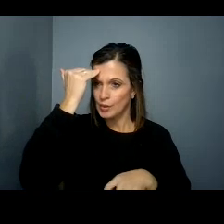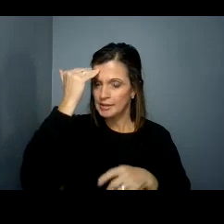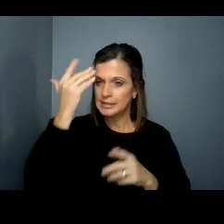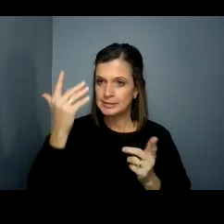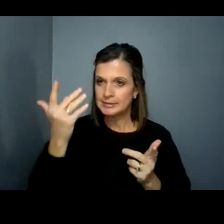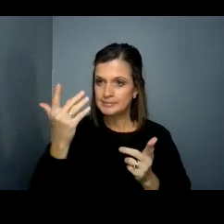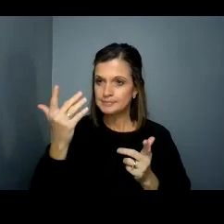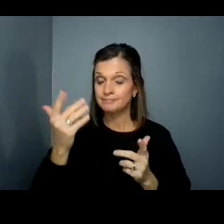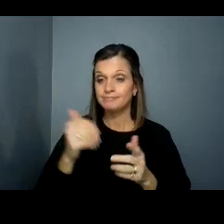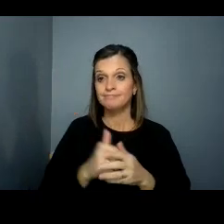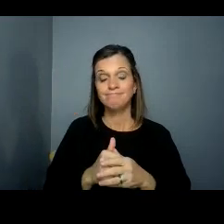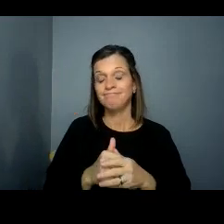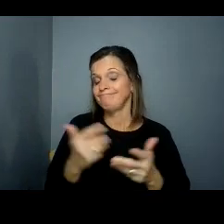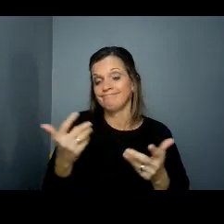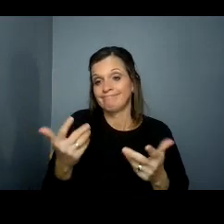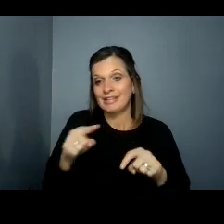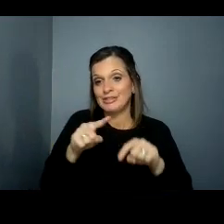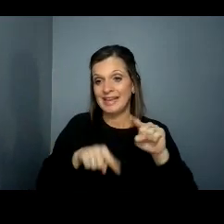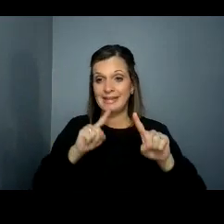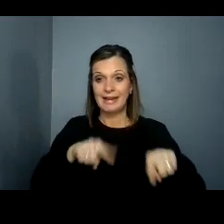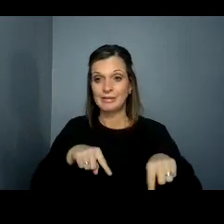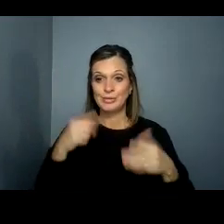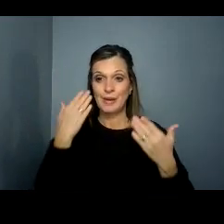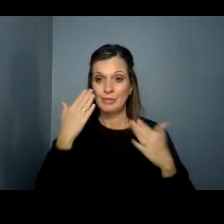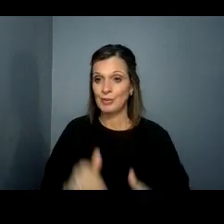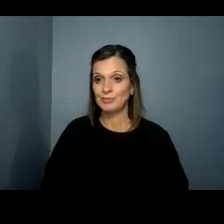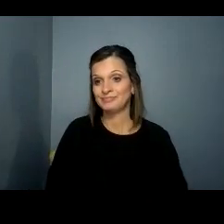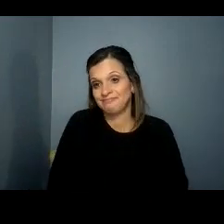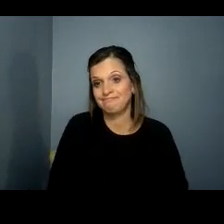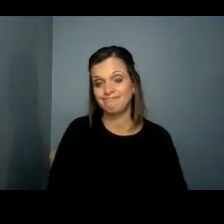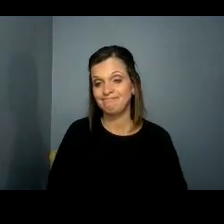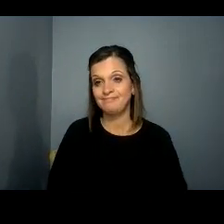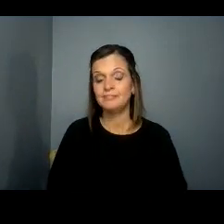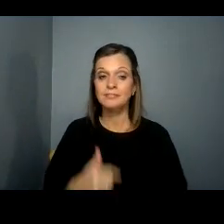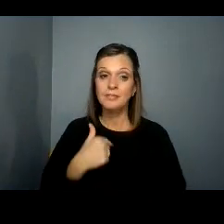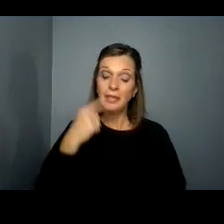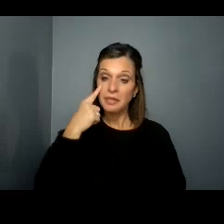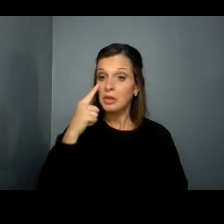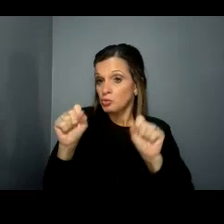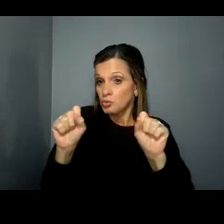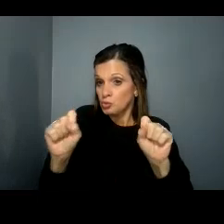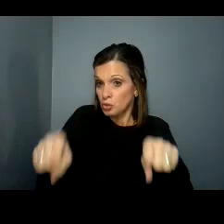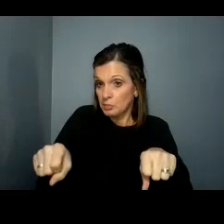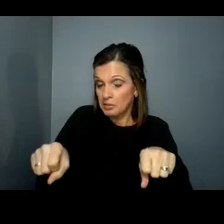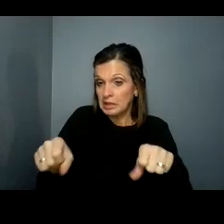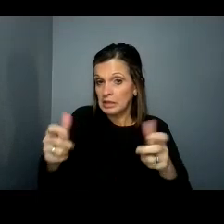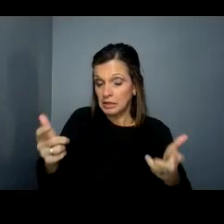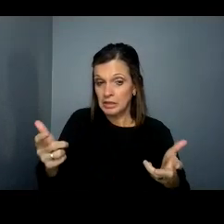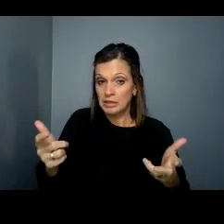I I just really, I can't tell you for sure. I don't know. I I think it could very well be though. I mean I could see that being a distinct possibility.